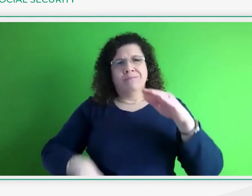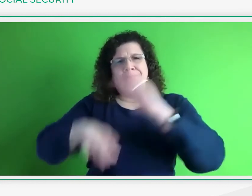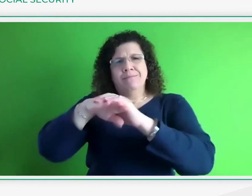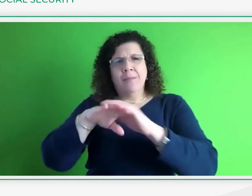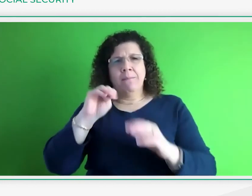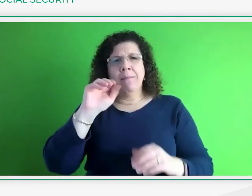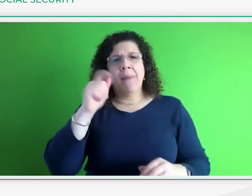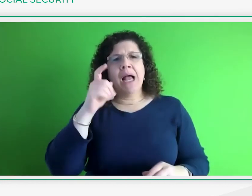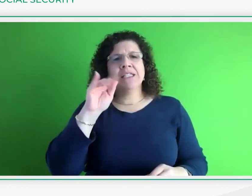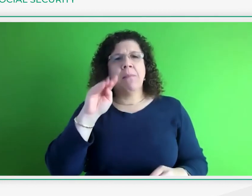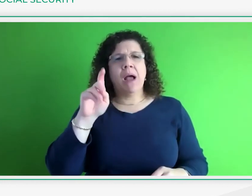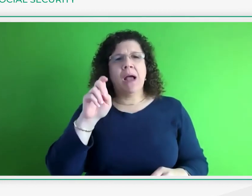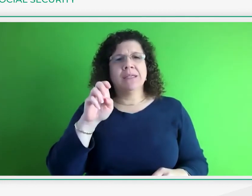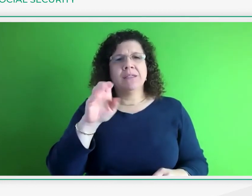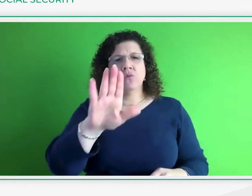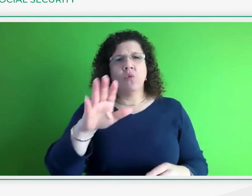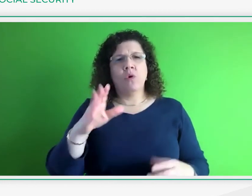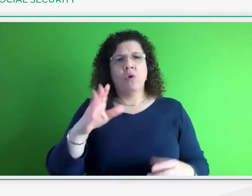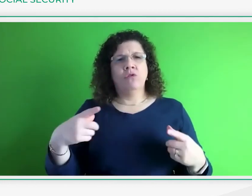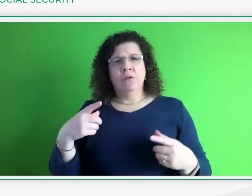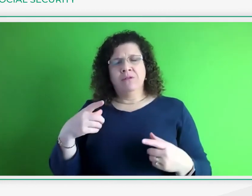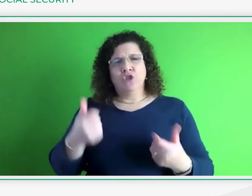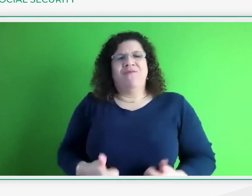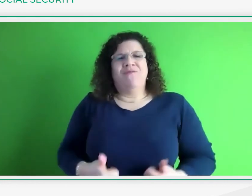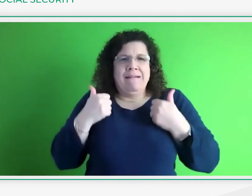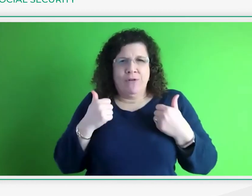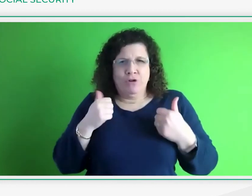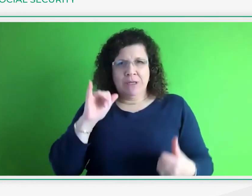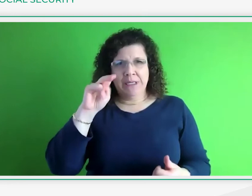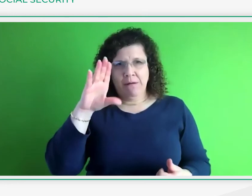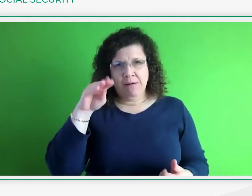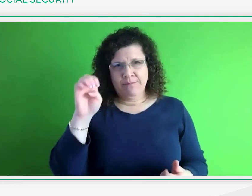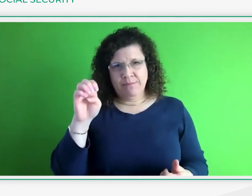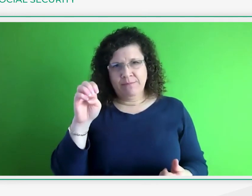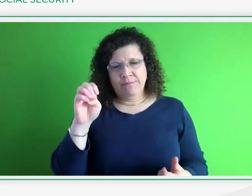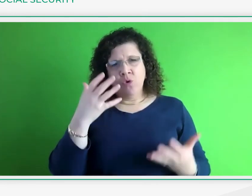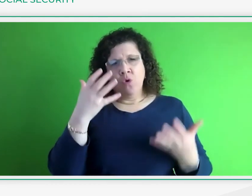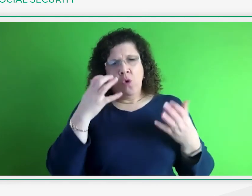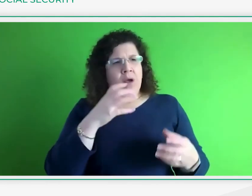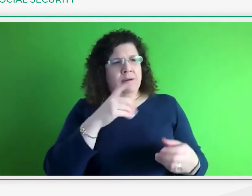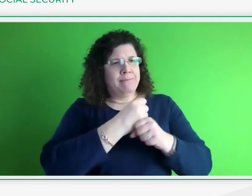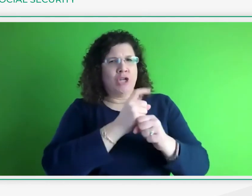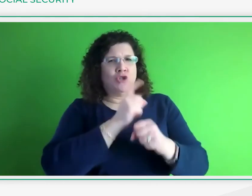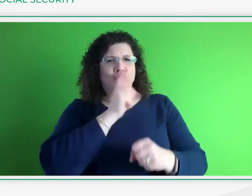You want to maximize the survivor income that you will receive.